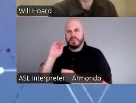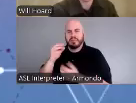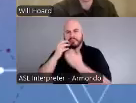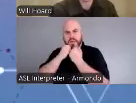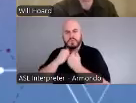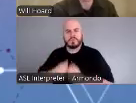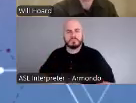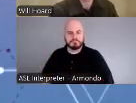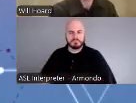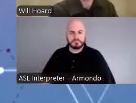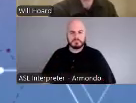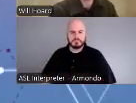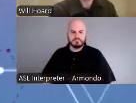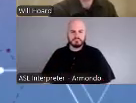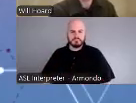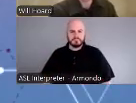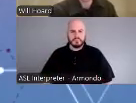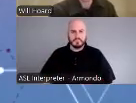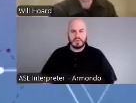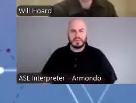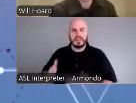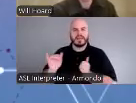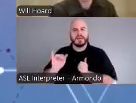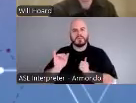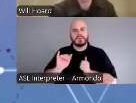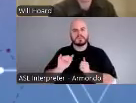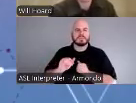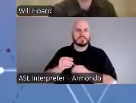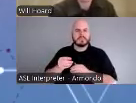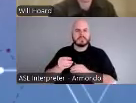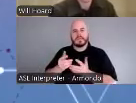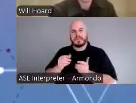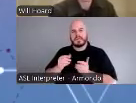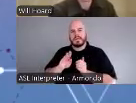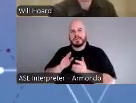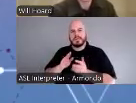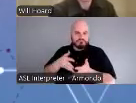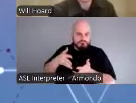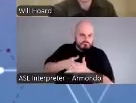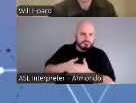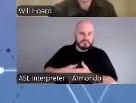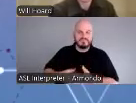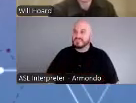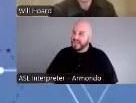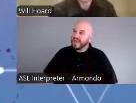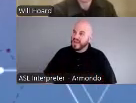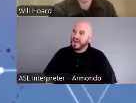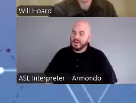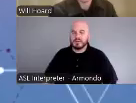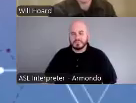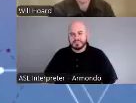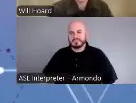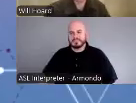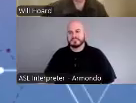Like it was kind of baked in in a way? Yeah, yeah. Yeah, yeah, I noticed that question